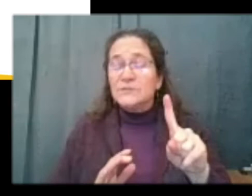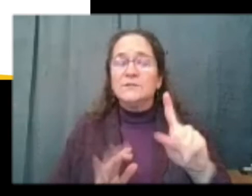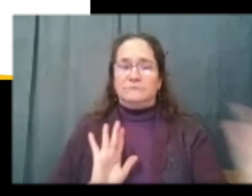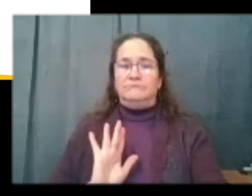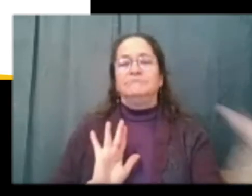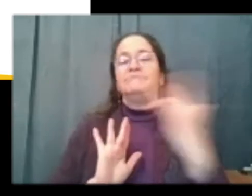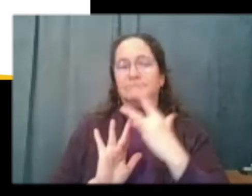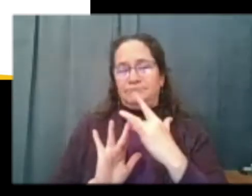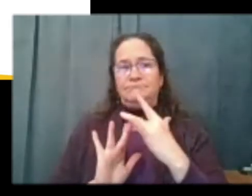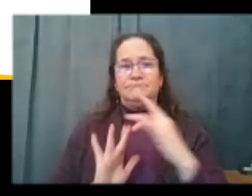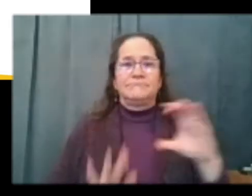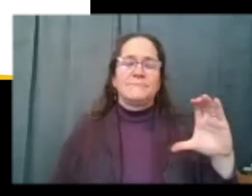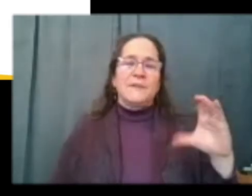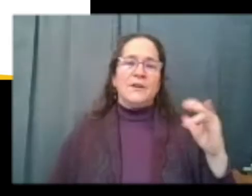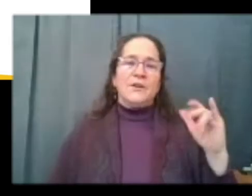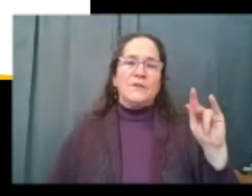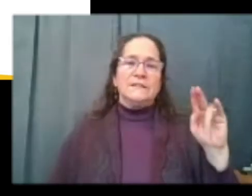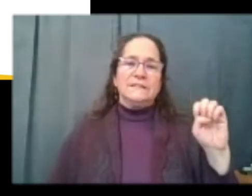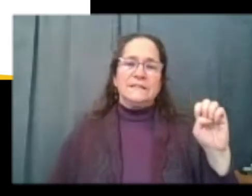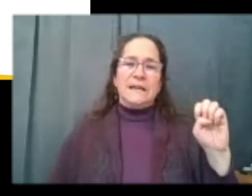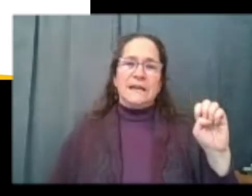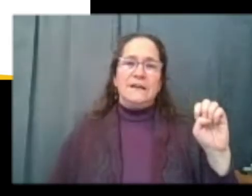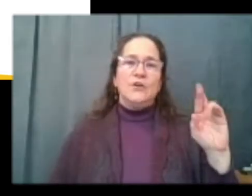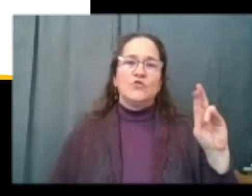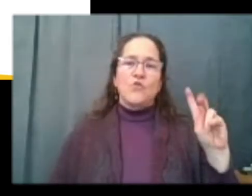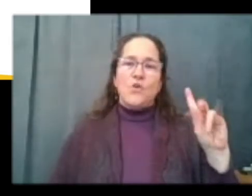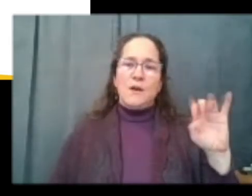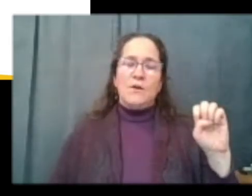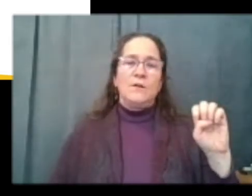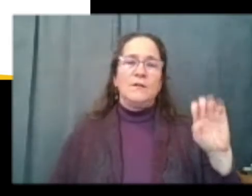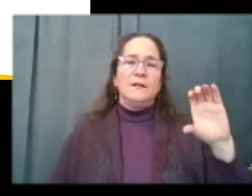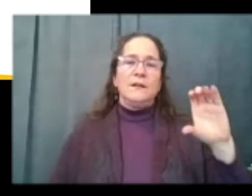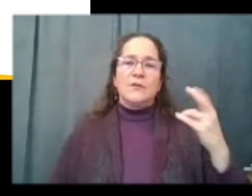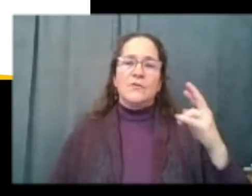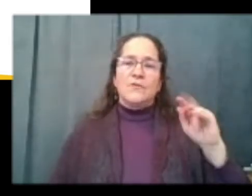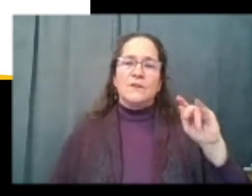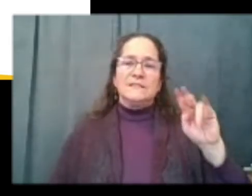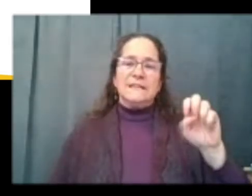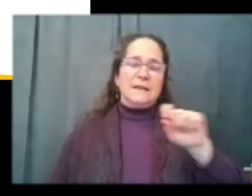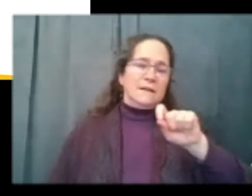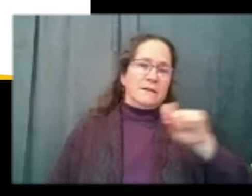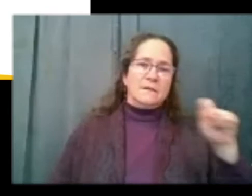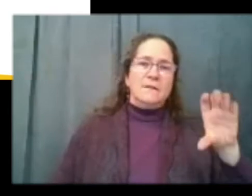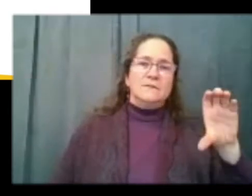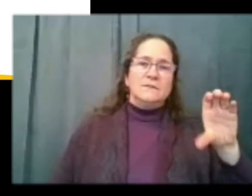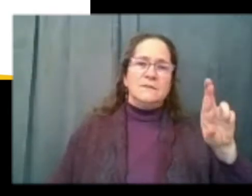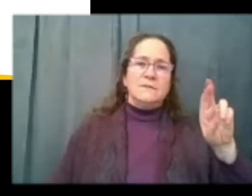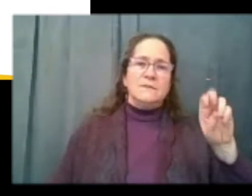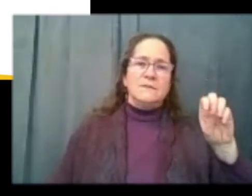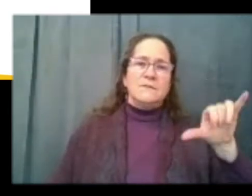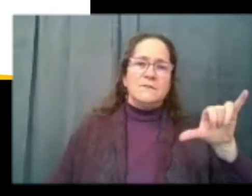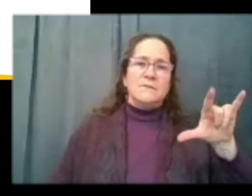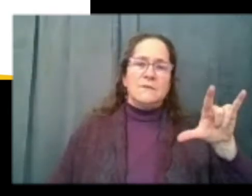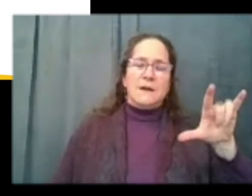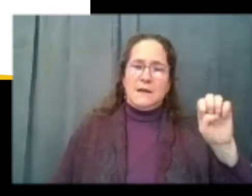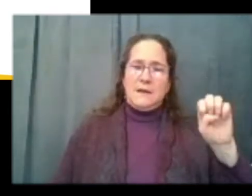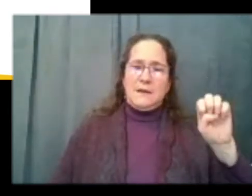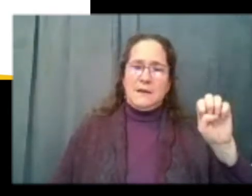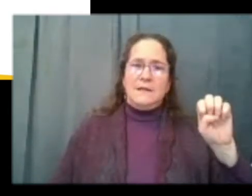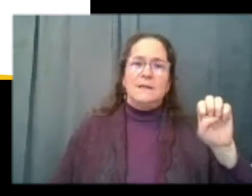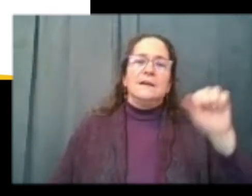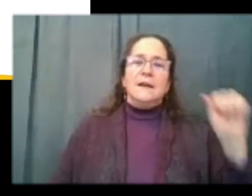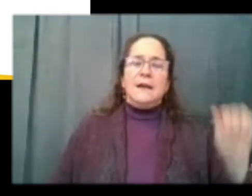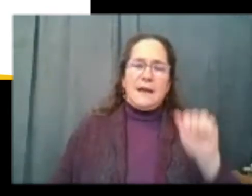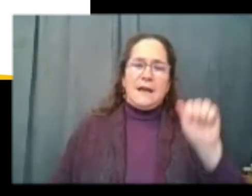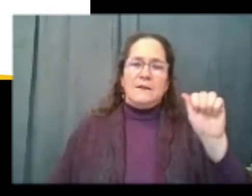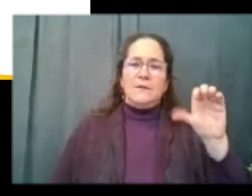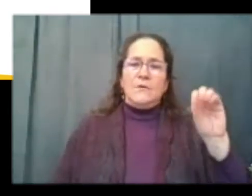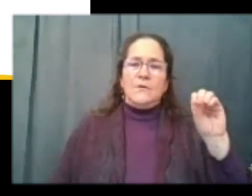Christine Croyle is Christine underscore Croyle C R O Y L E @